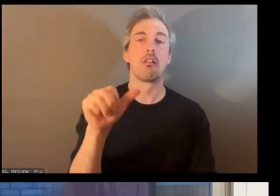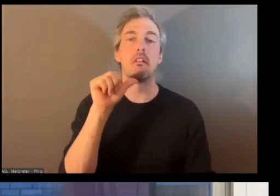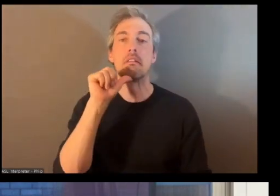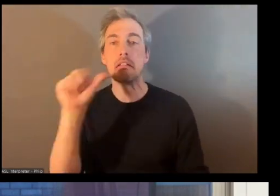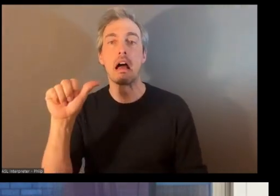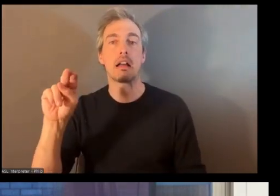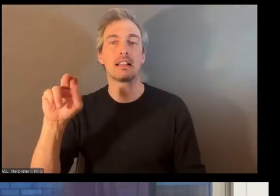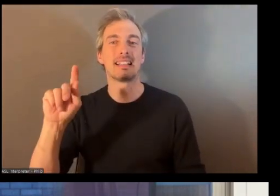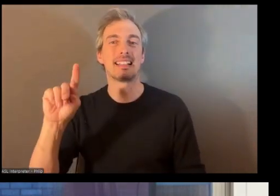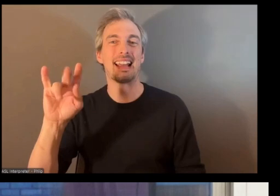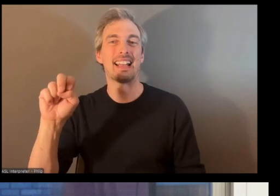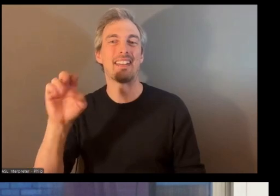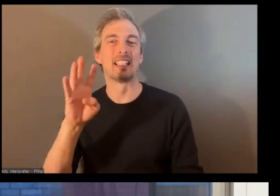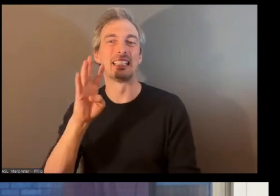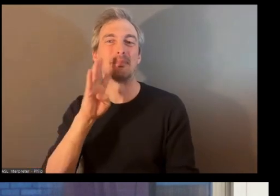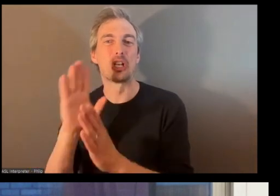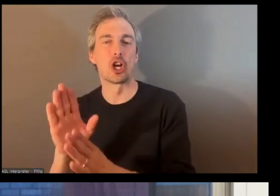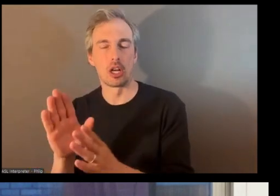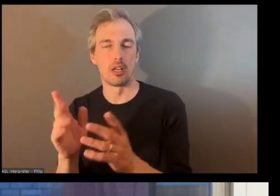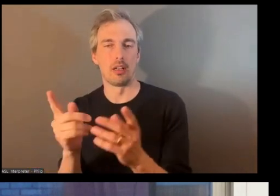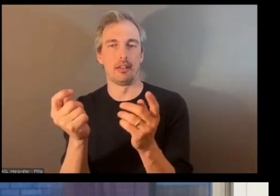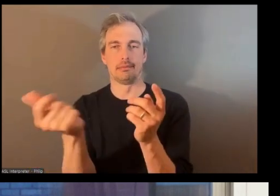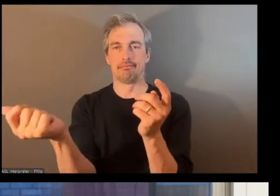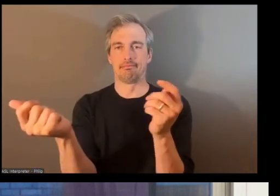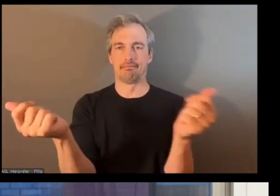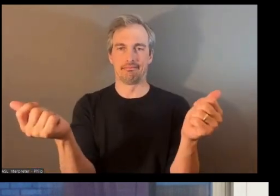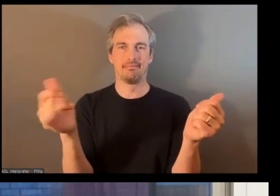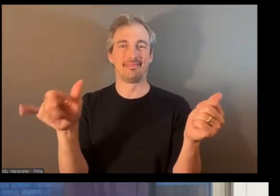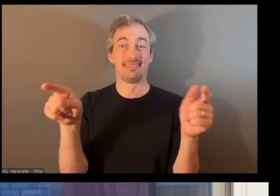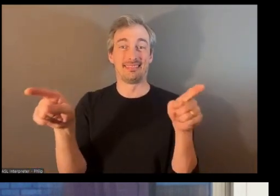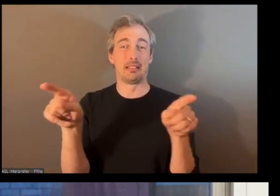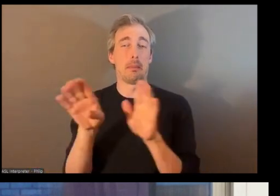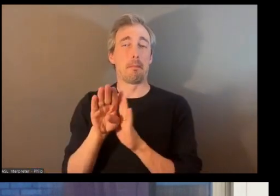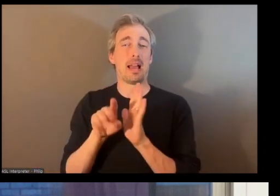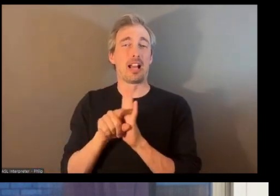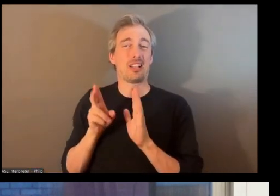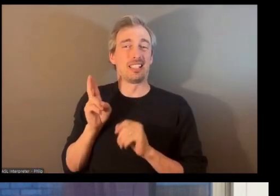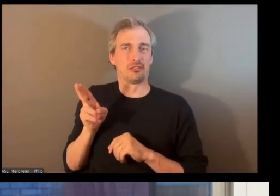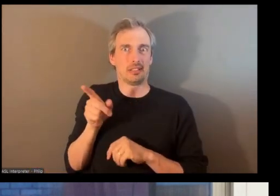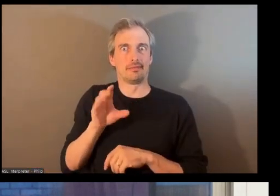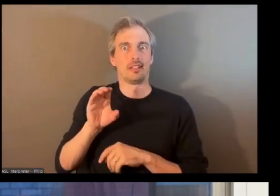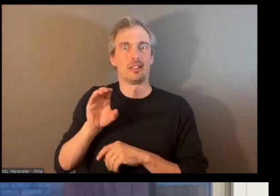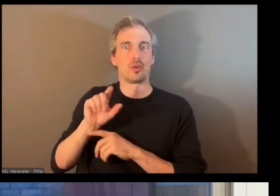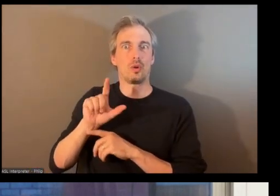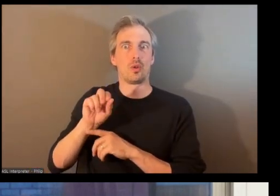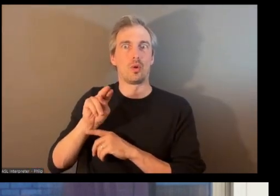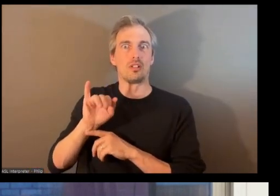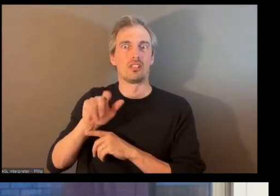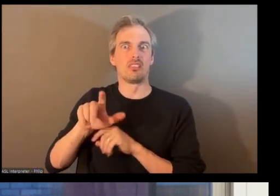And also, when we talk about people's language proficiency, it's best to not talk about what they are not.